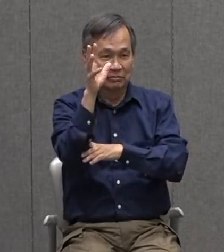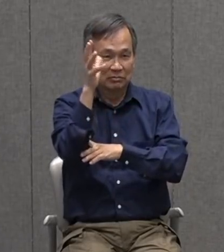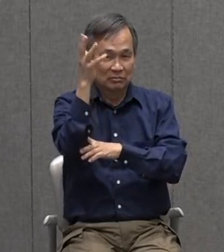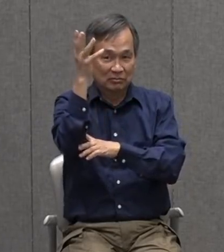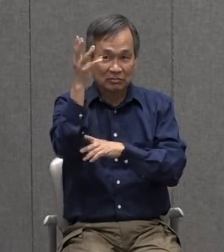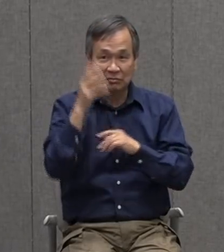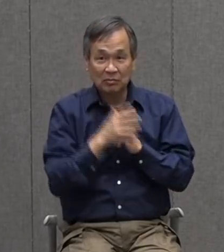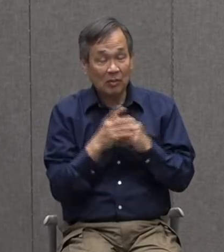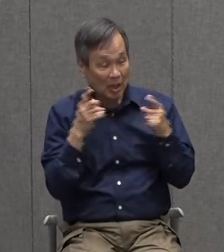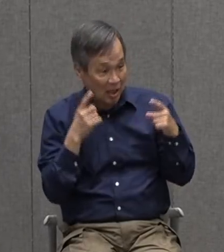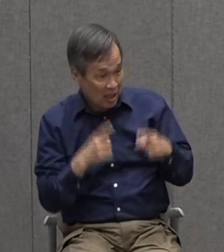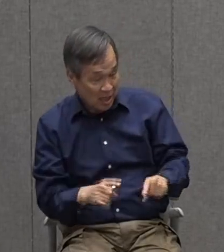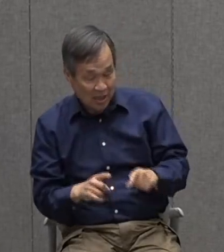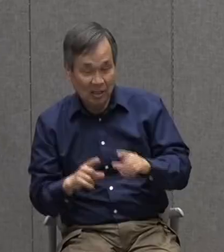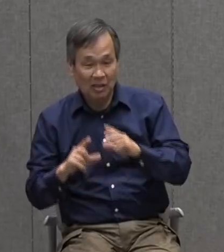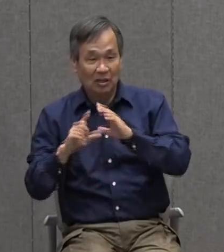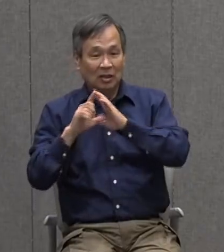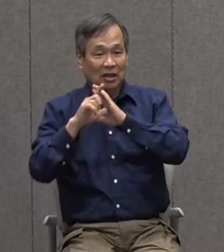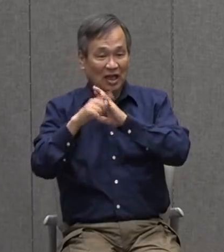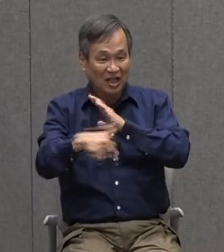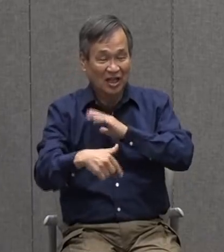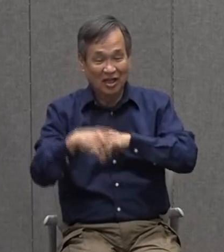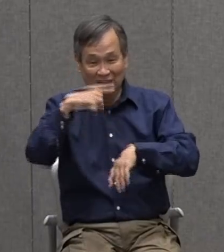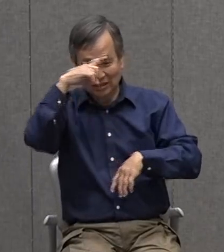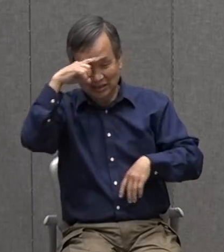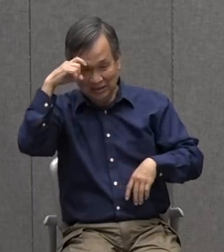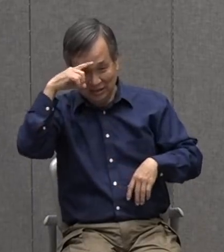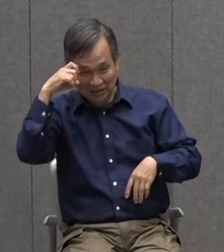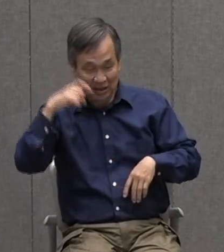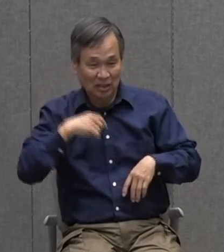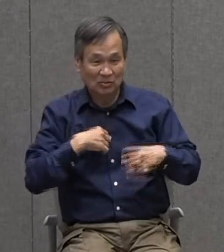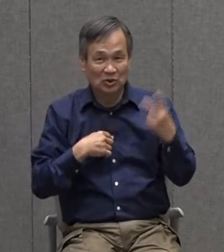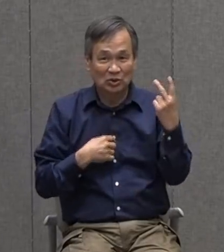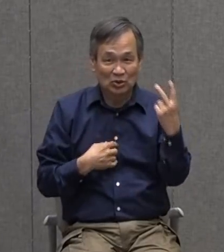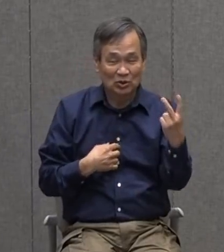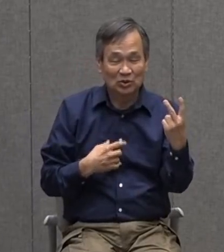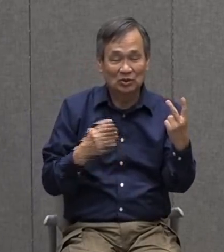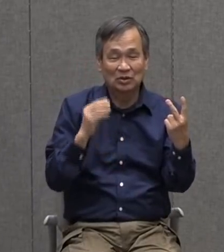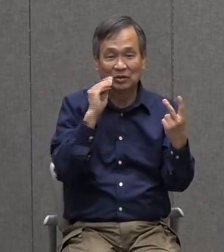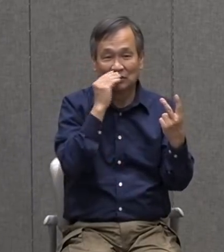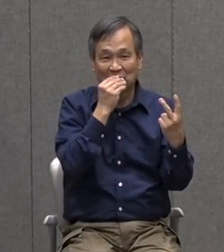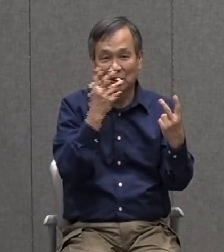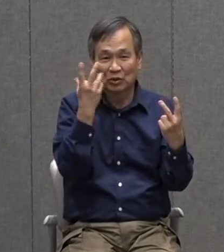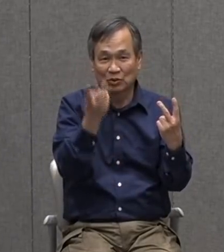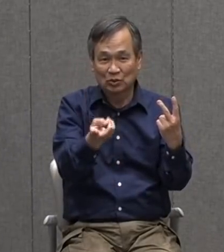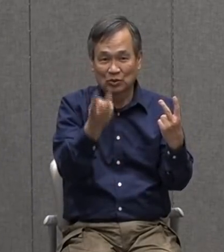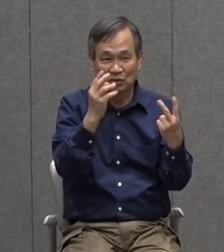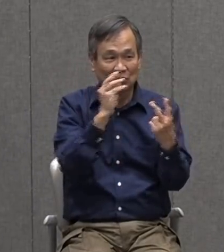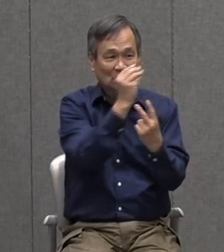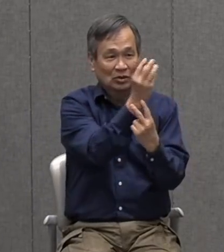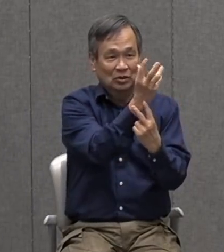In the summer, two beautiful flowers bloomed on the plant. A little later, two fruits appeared